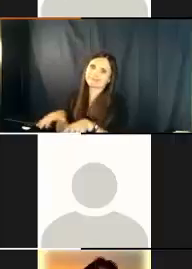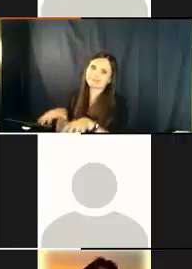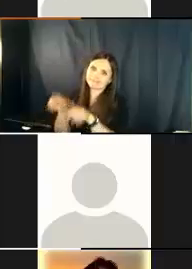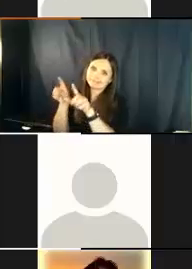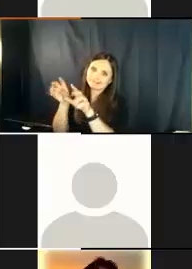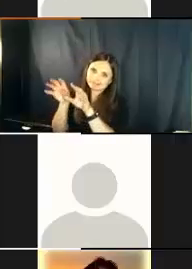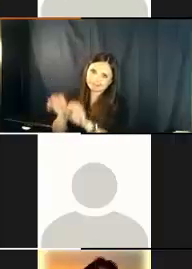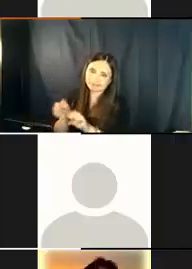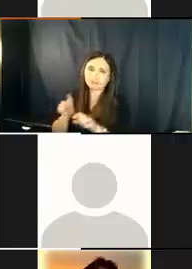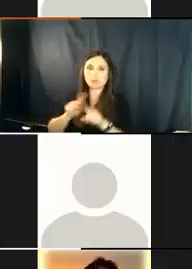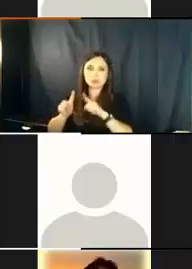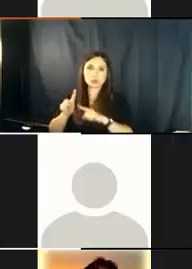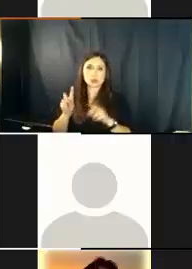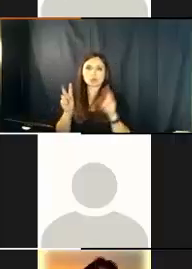Buy in is absolutely vital.